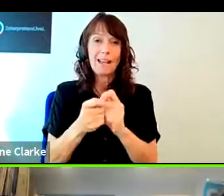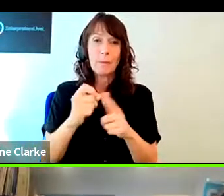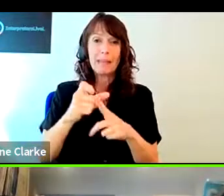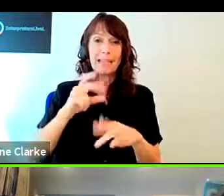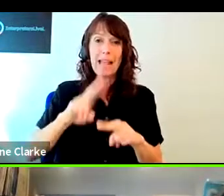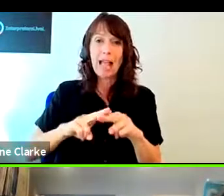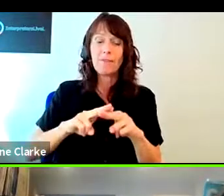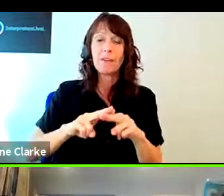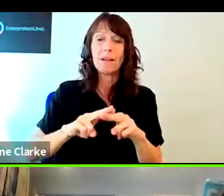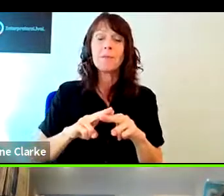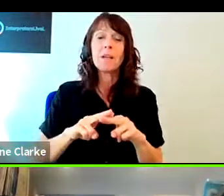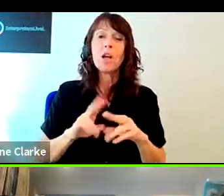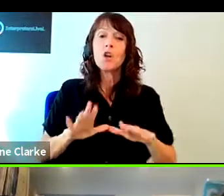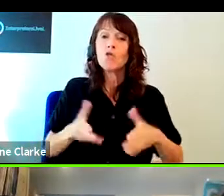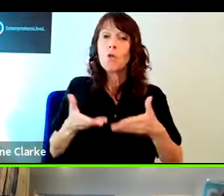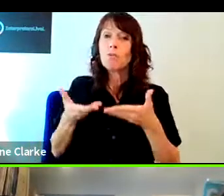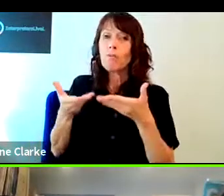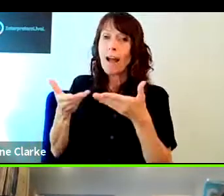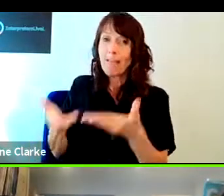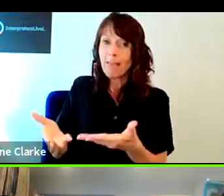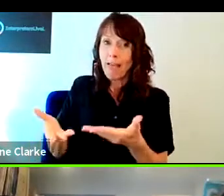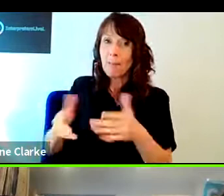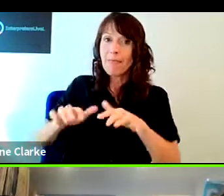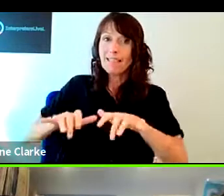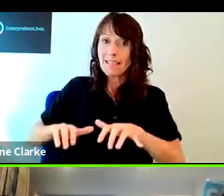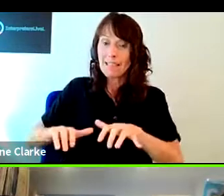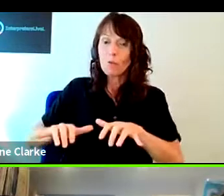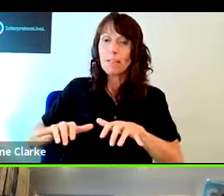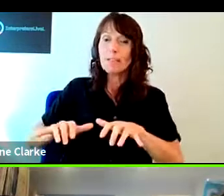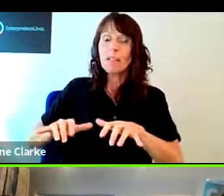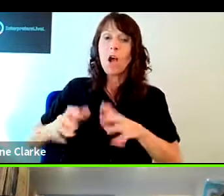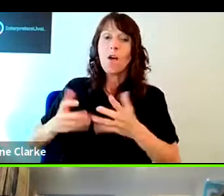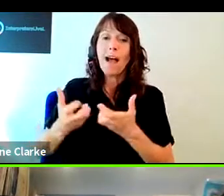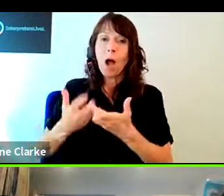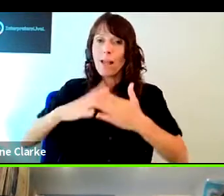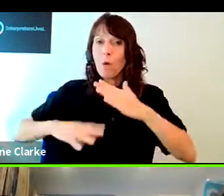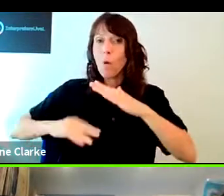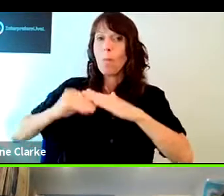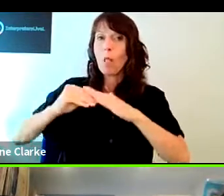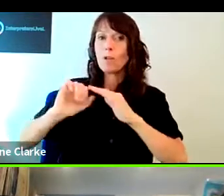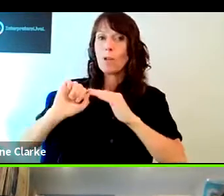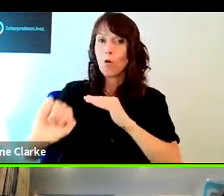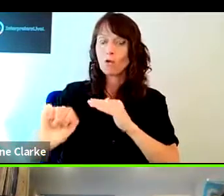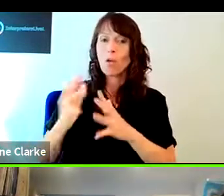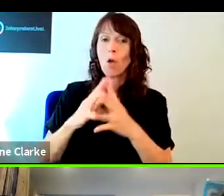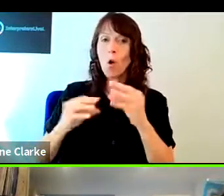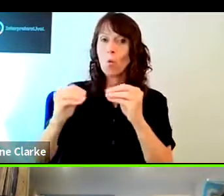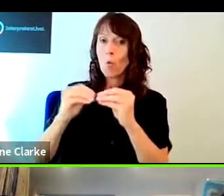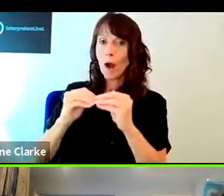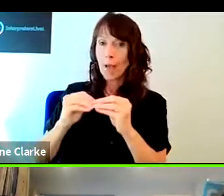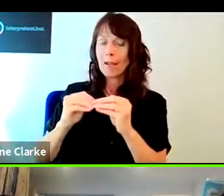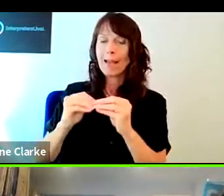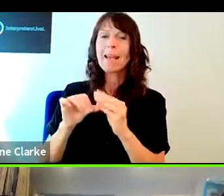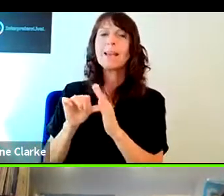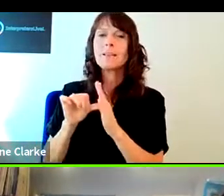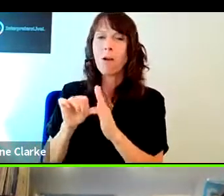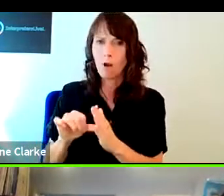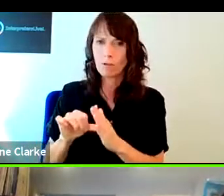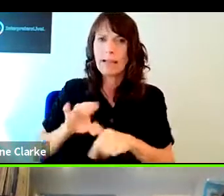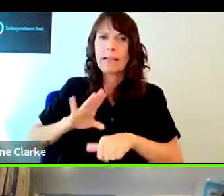to provide them with a way of putting that on the web is much harder. It takes time and money.